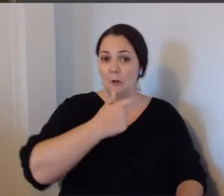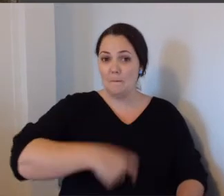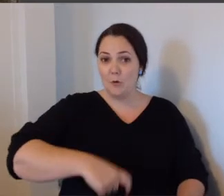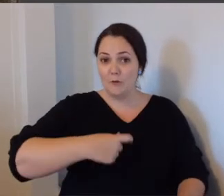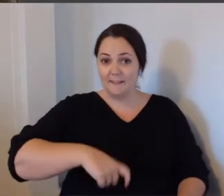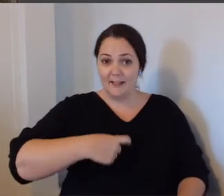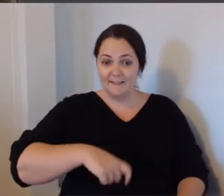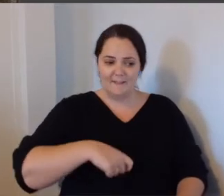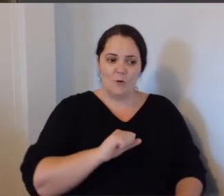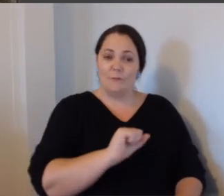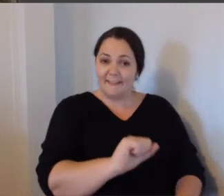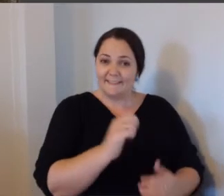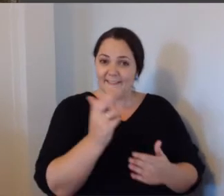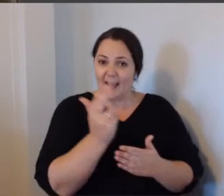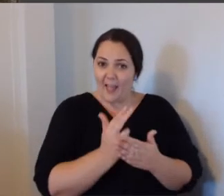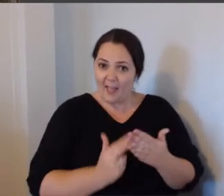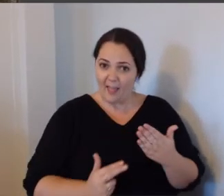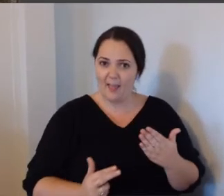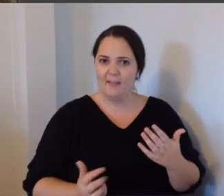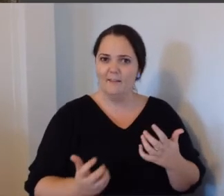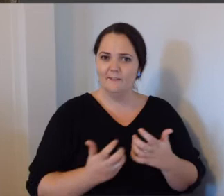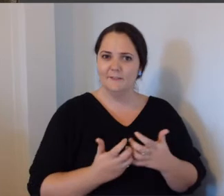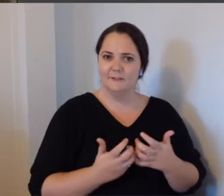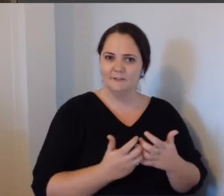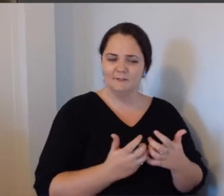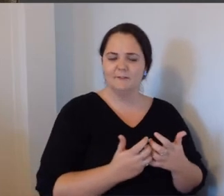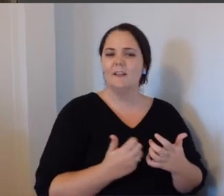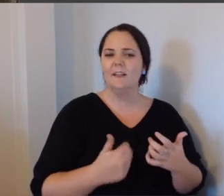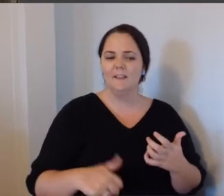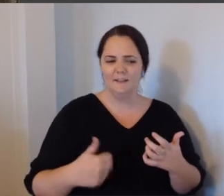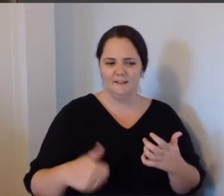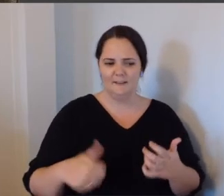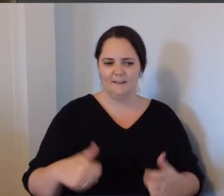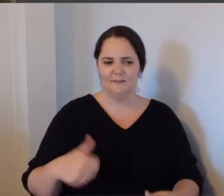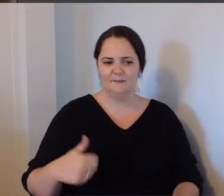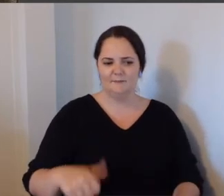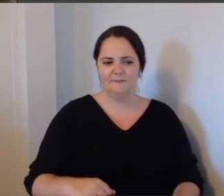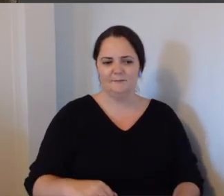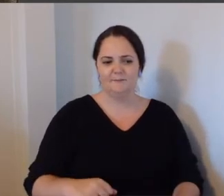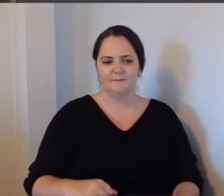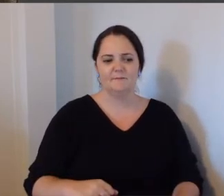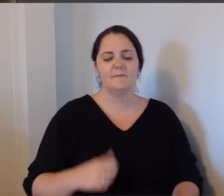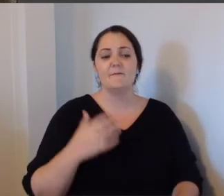Even one of his earliest commentators, Bellori who was writing about 60 years after Caravaggio's